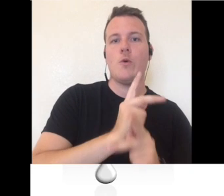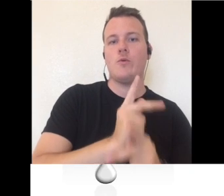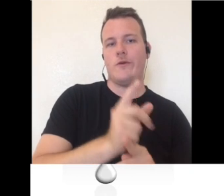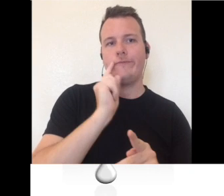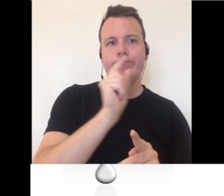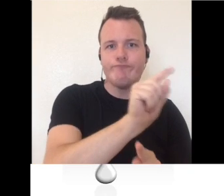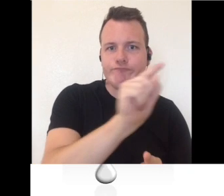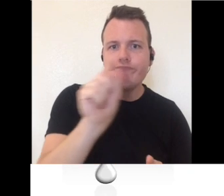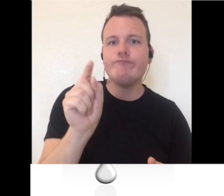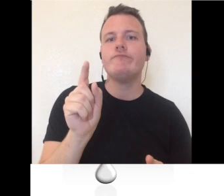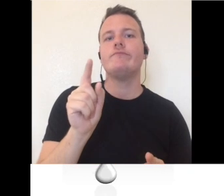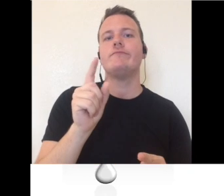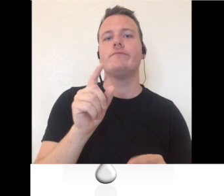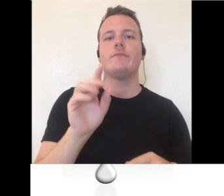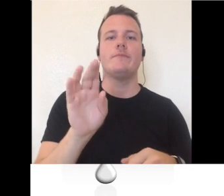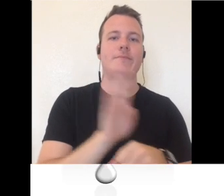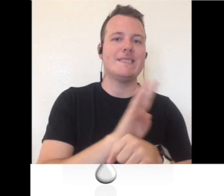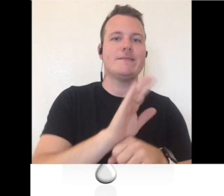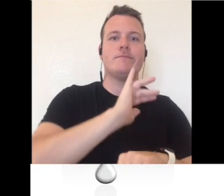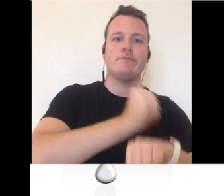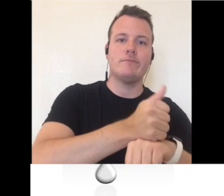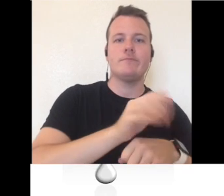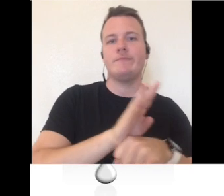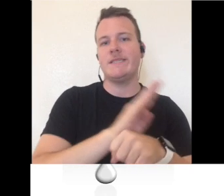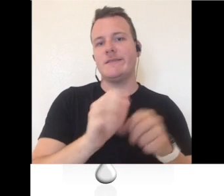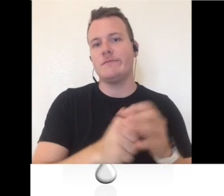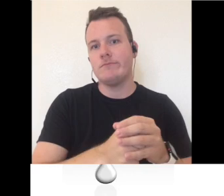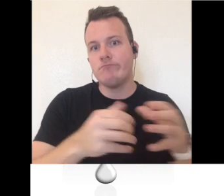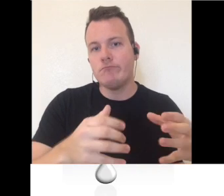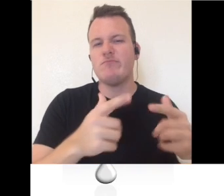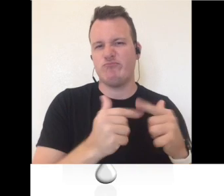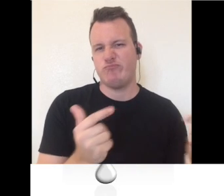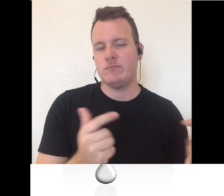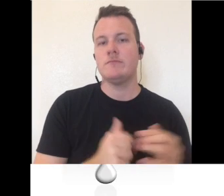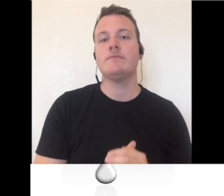main sources for loans for practice purchases and practice expansion and so